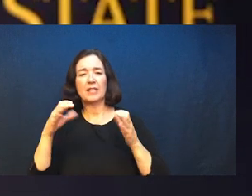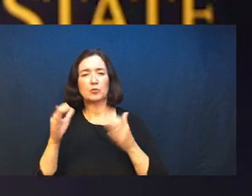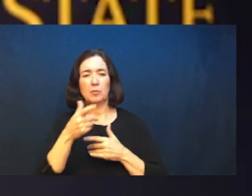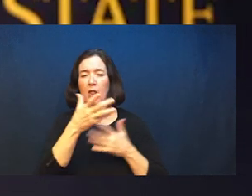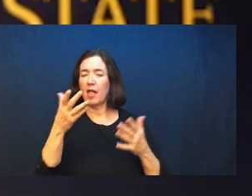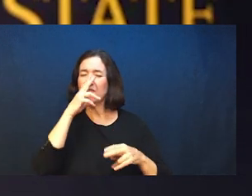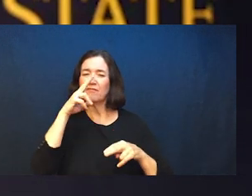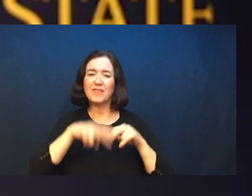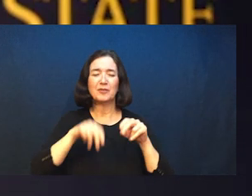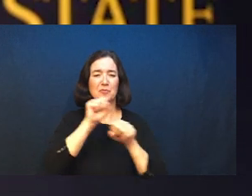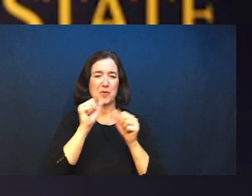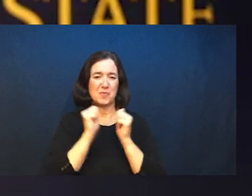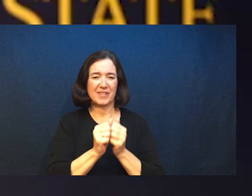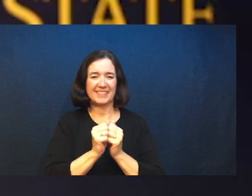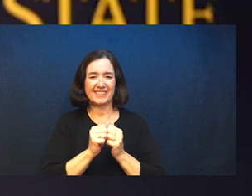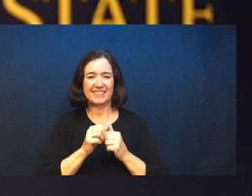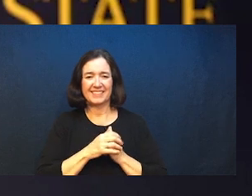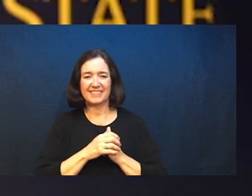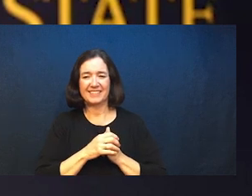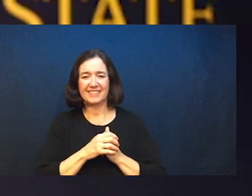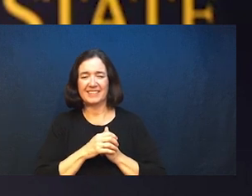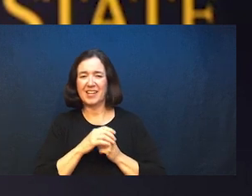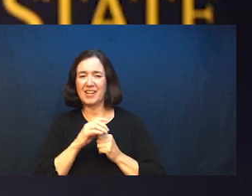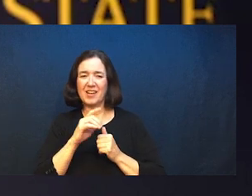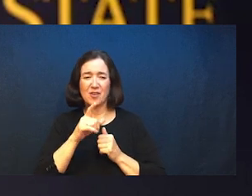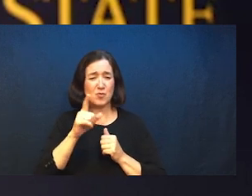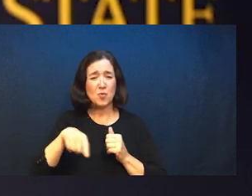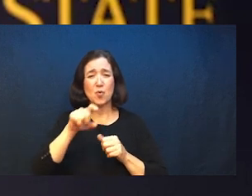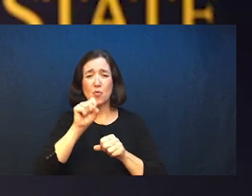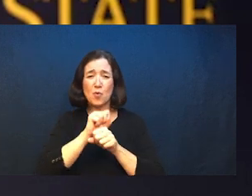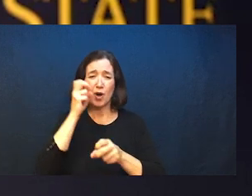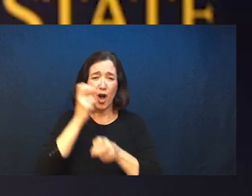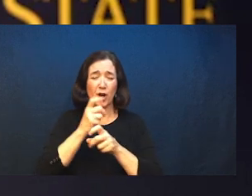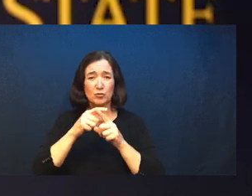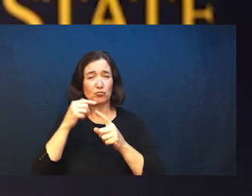Not only did you guys worked hard to reach this milestone, but you also looked out for each other.